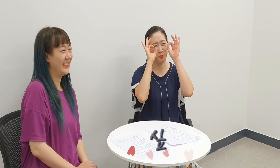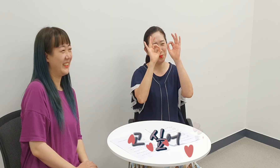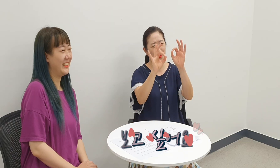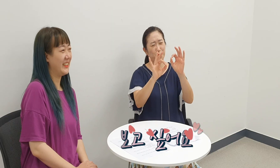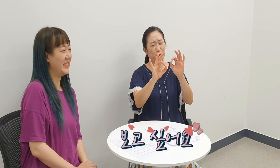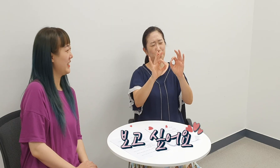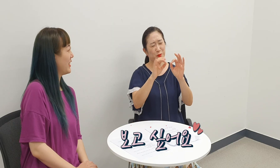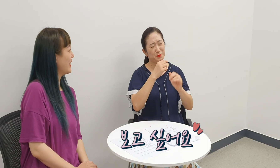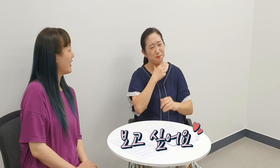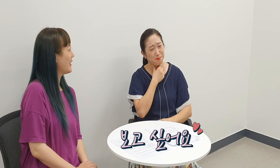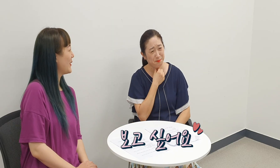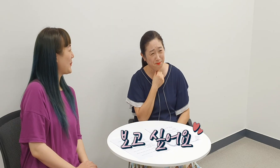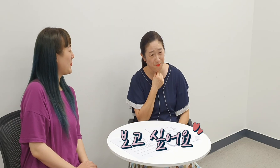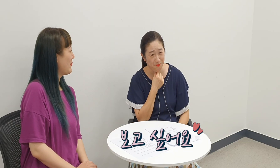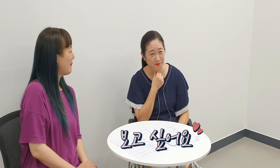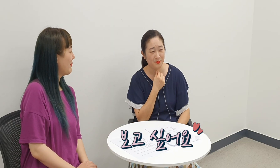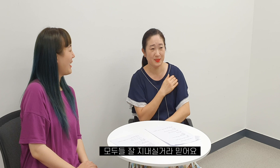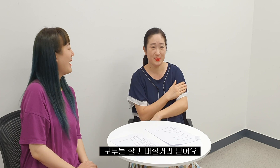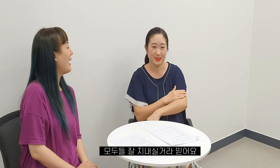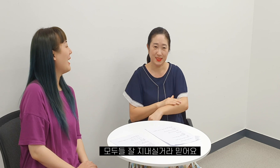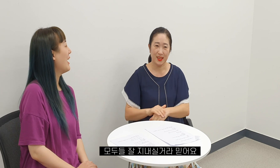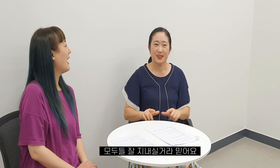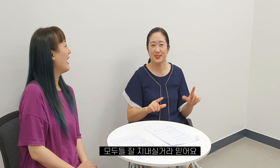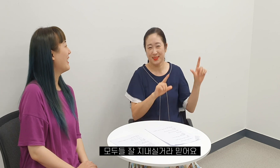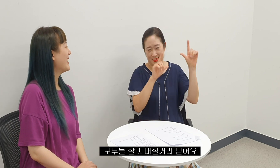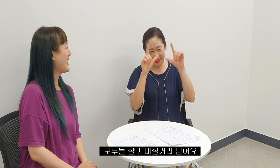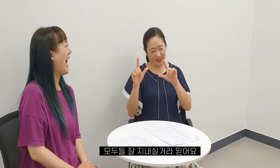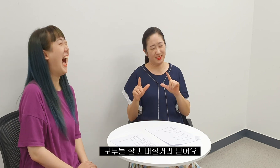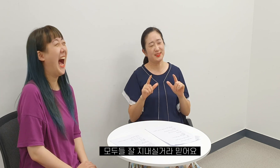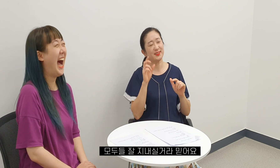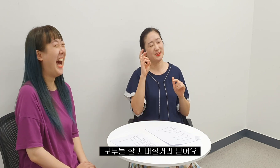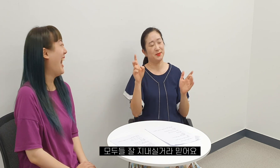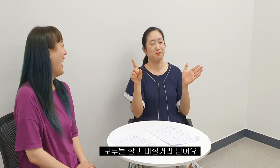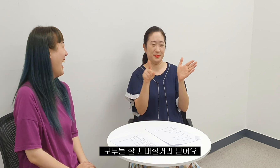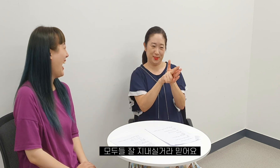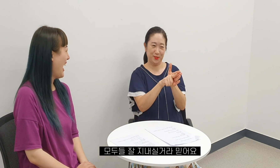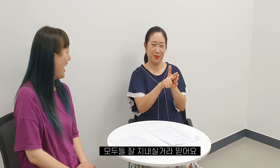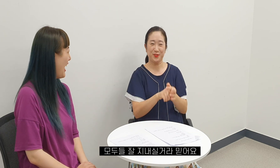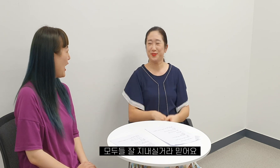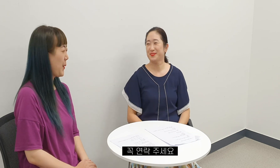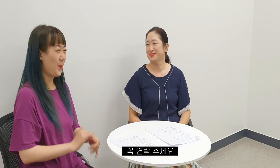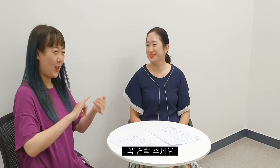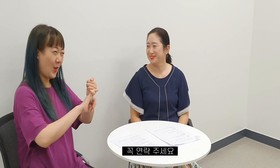I miss you~ I hope everyone is doing well.